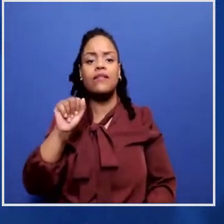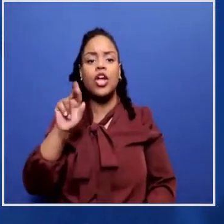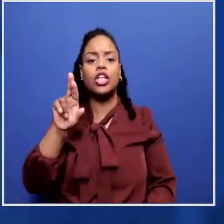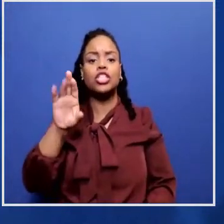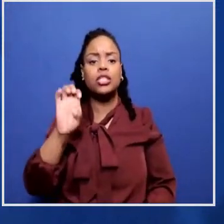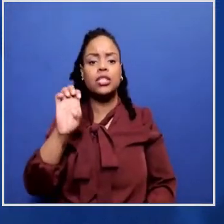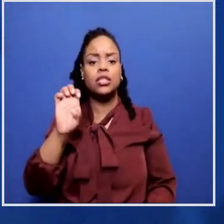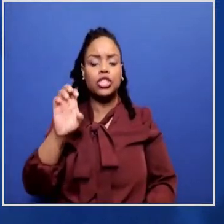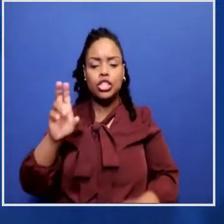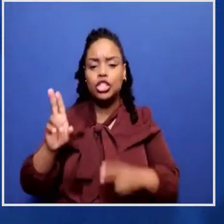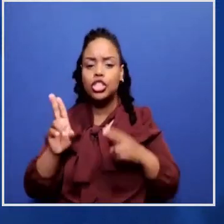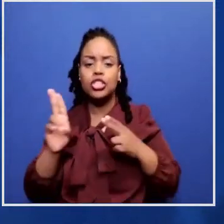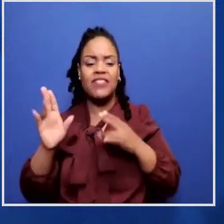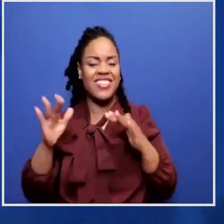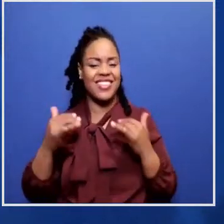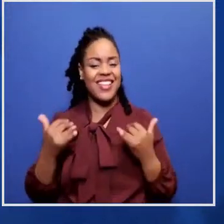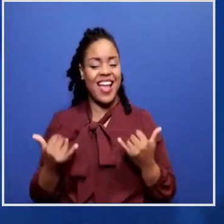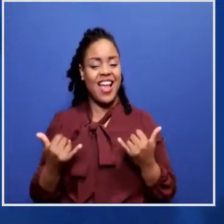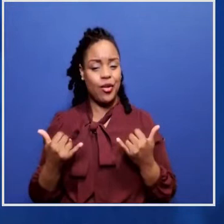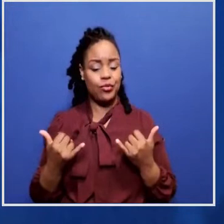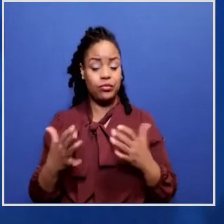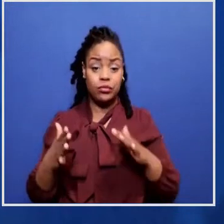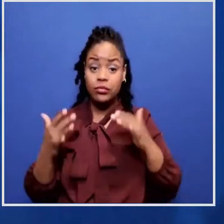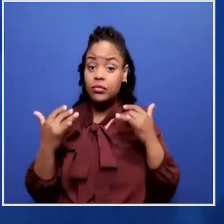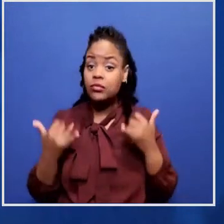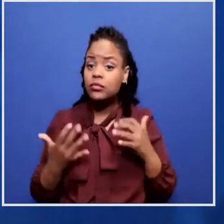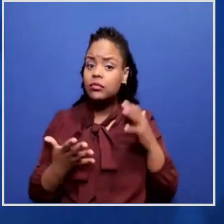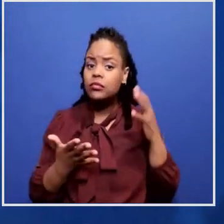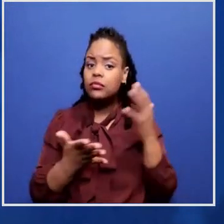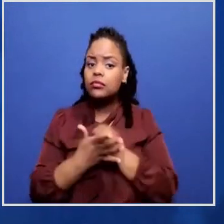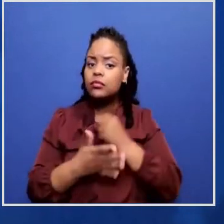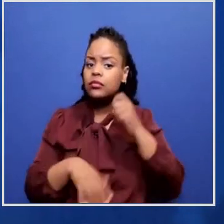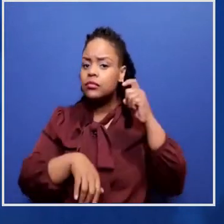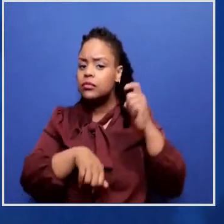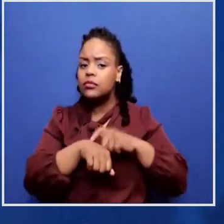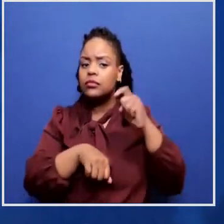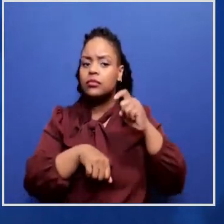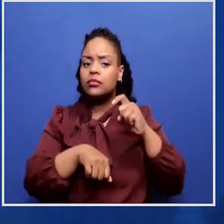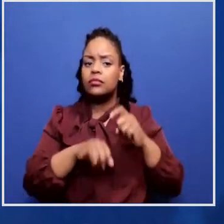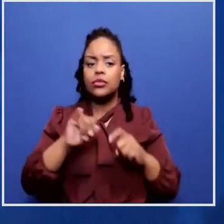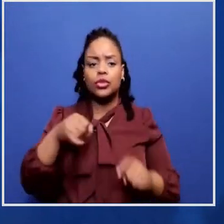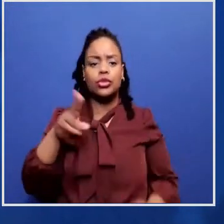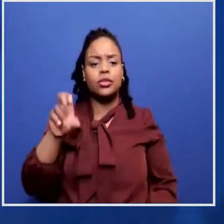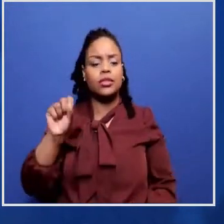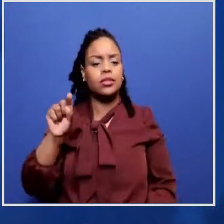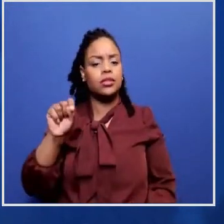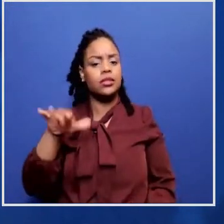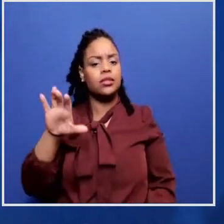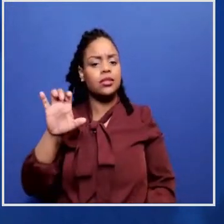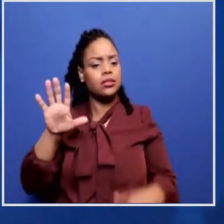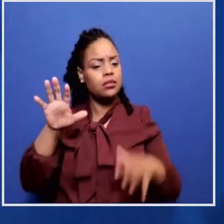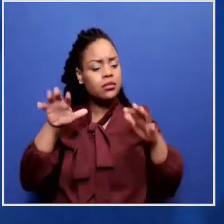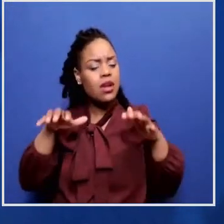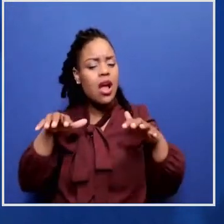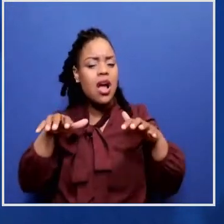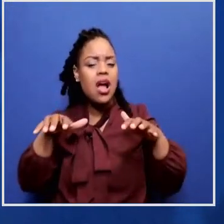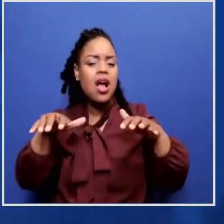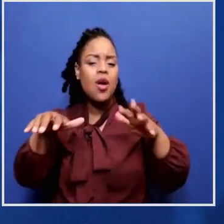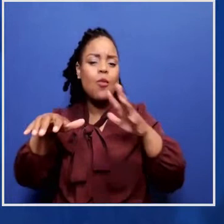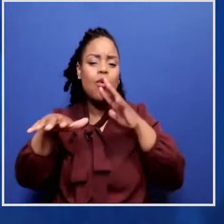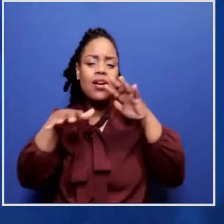FIERCE URGENCY OF NOW.